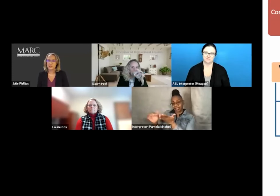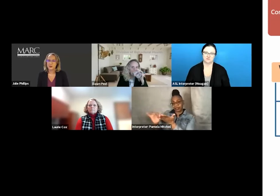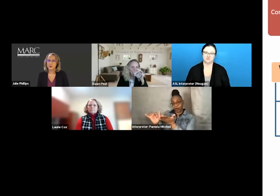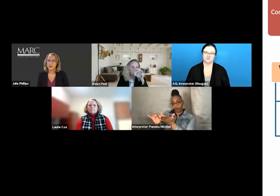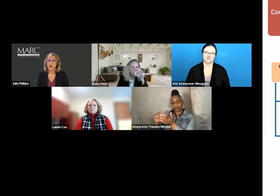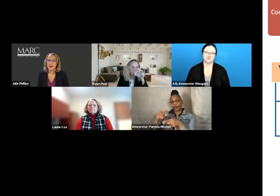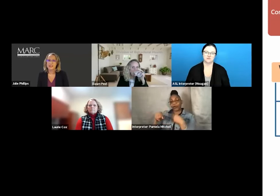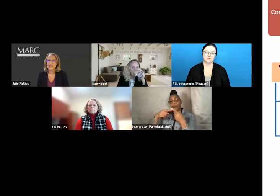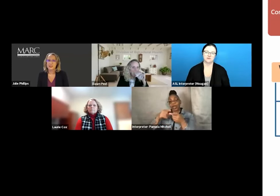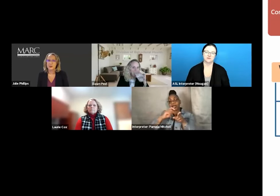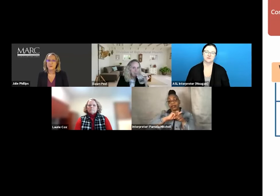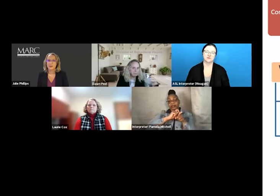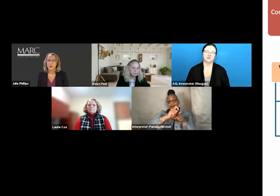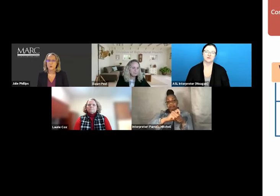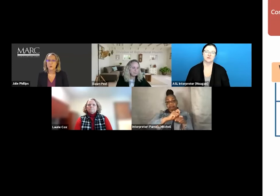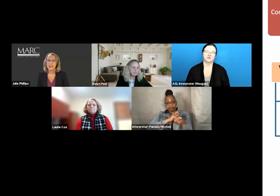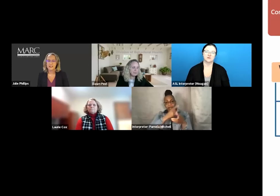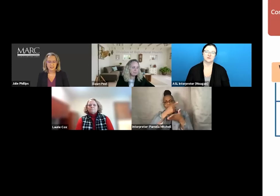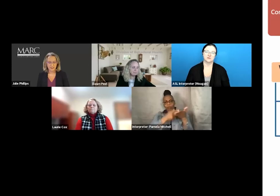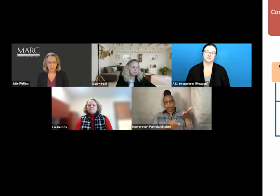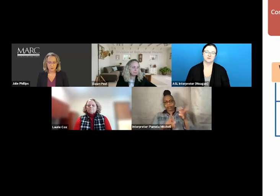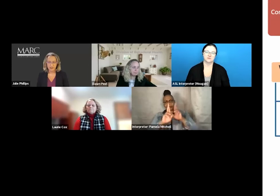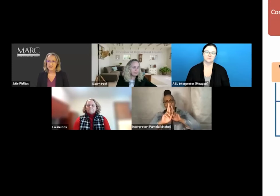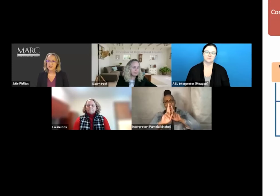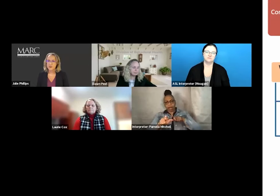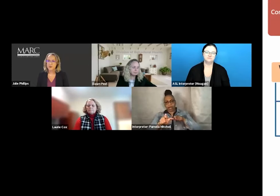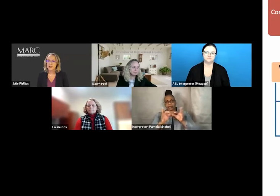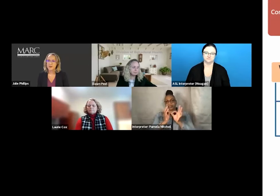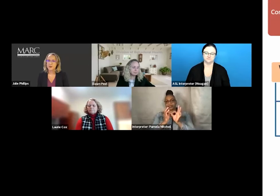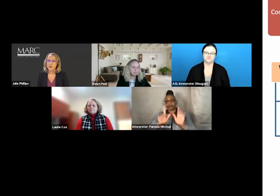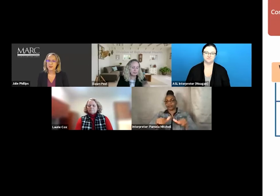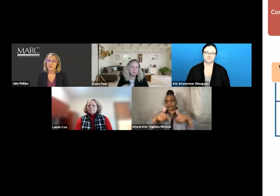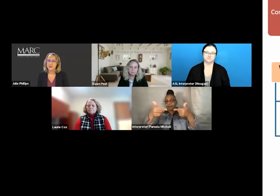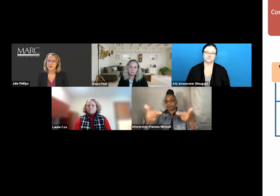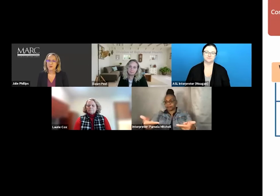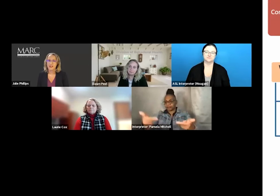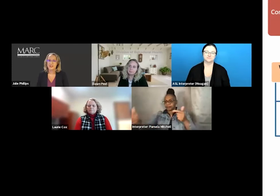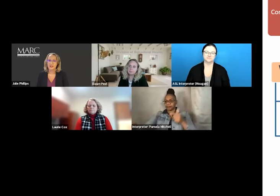what is the response? And so when we got to the point about mobile crisis response,